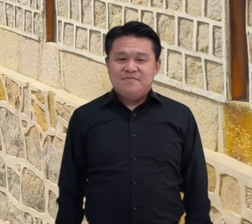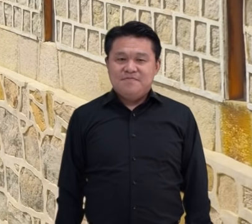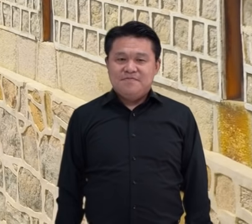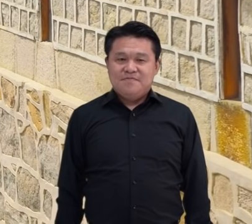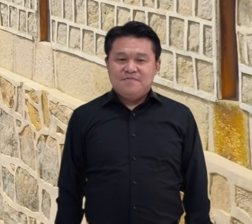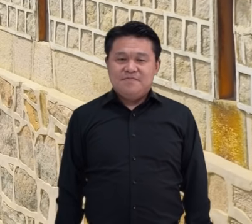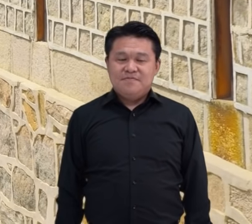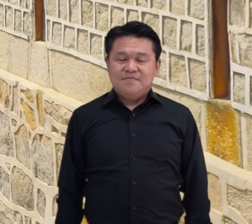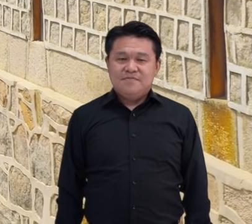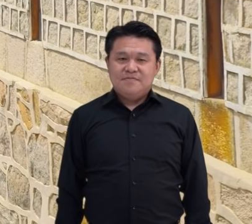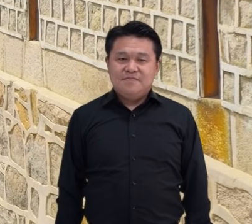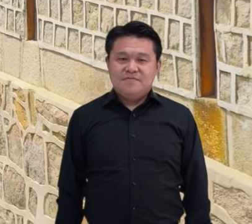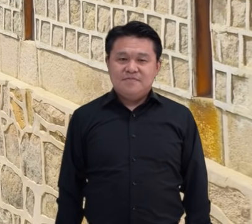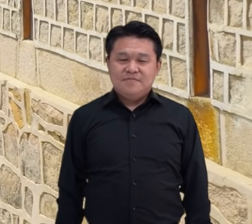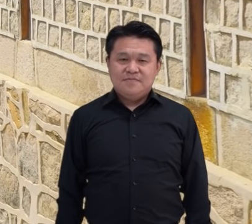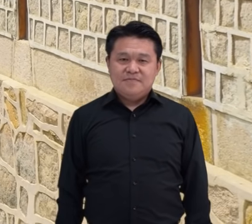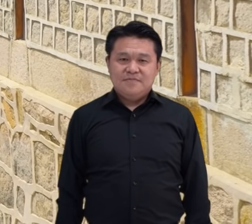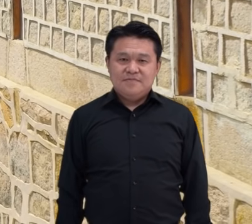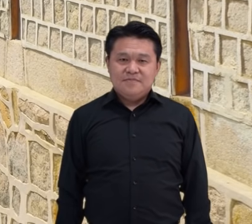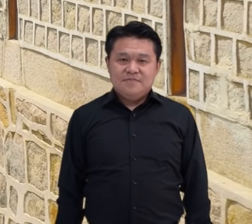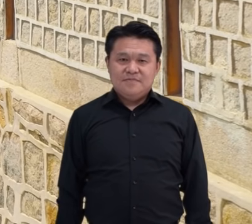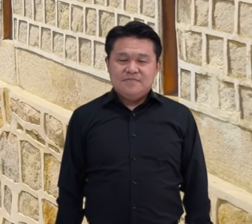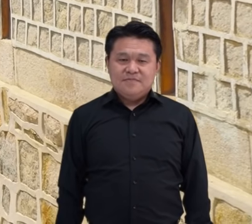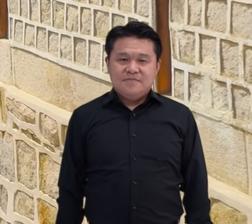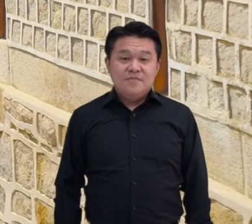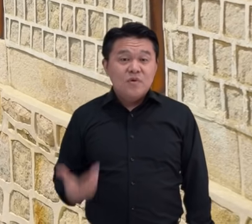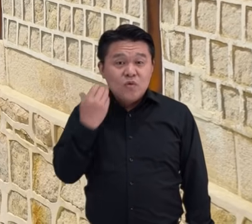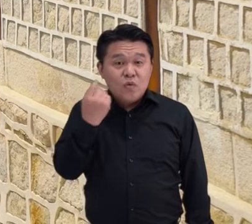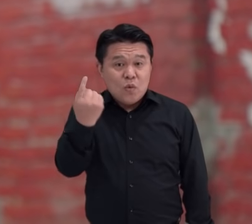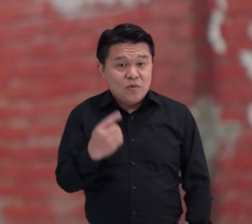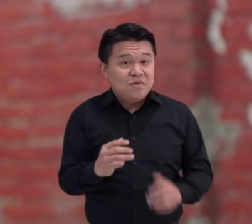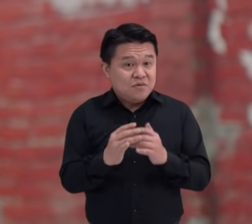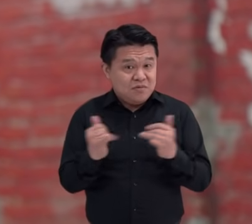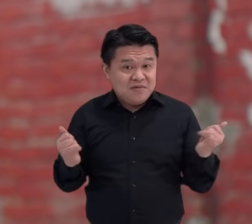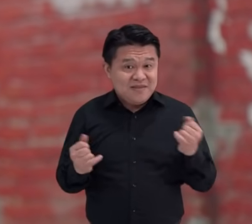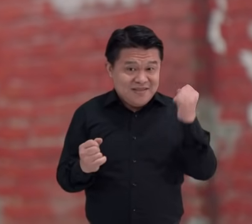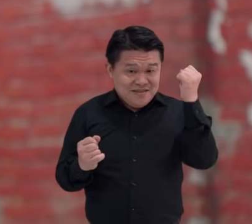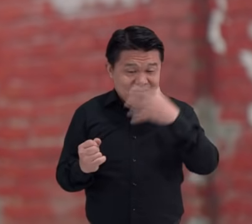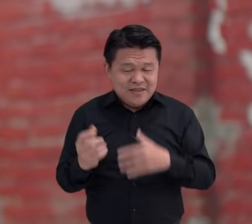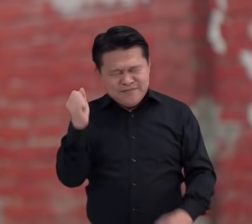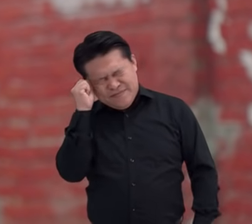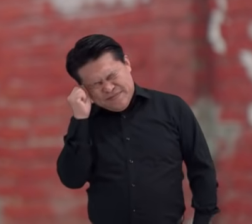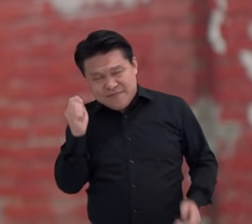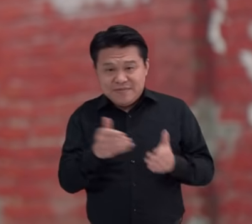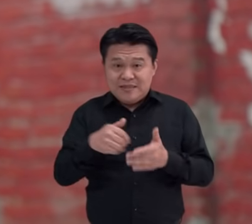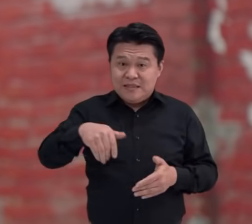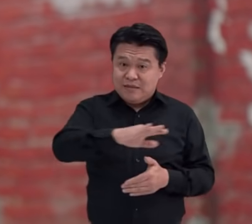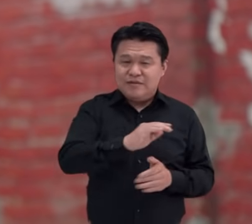Q. What’s the most appealing about the Bukchon Hanok Village? The guests staying at our place not only experience a hanok,